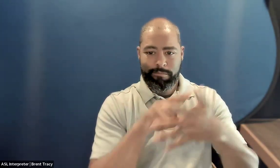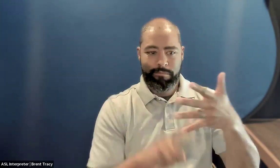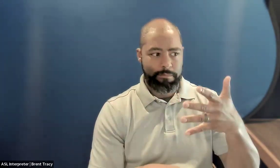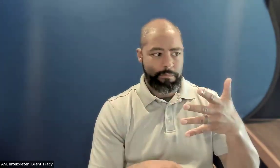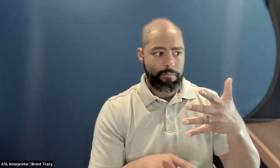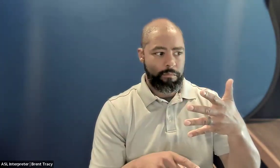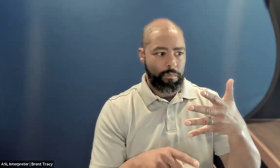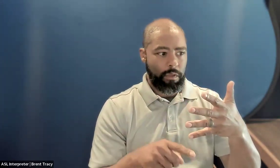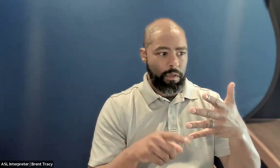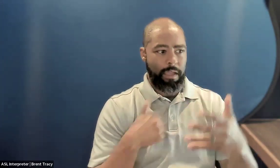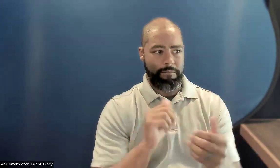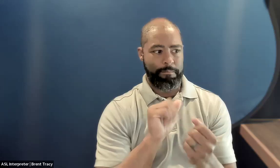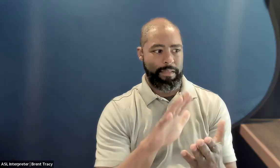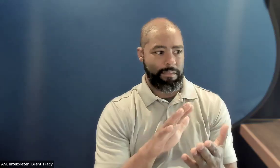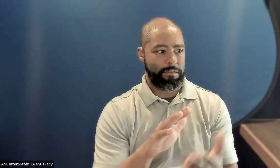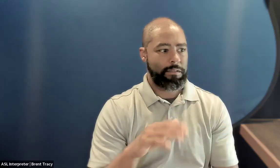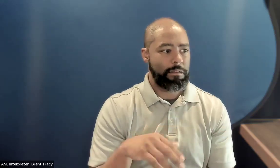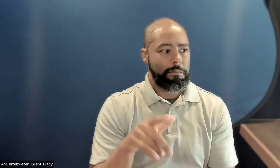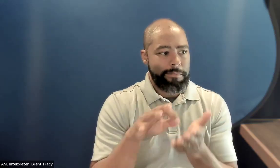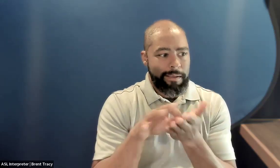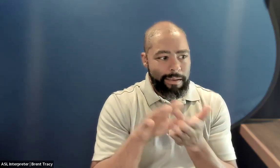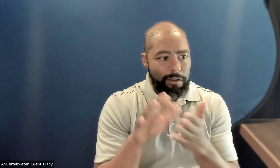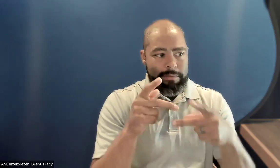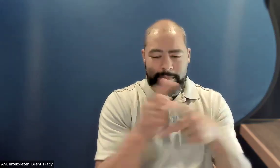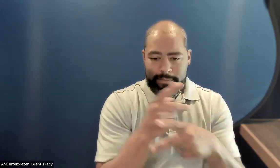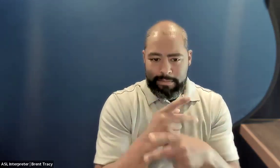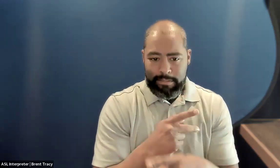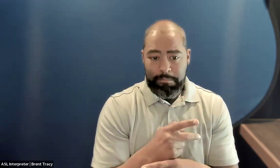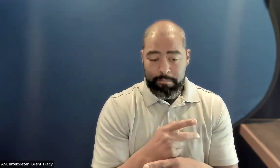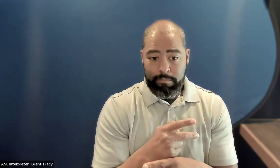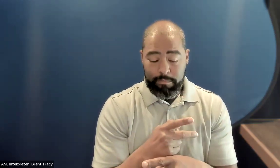So as is indicated here, we did in fact deliberate with the advisory committee.